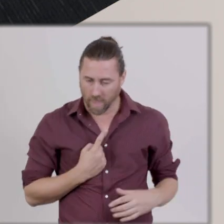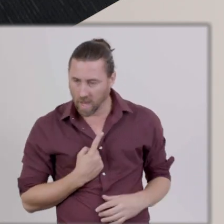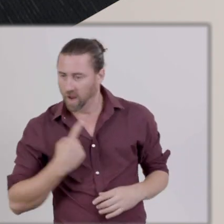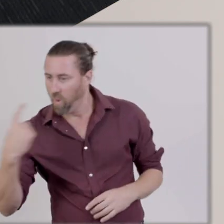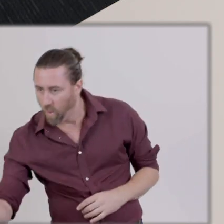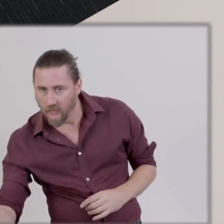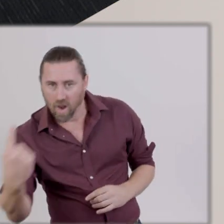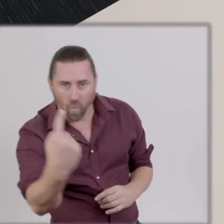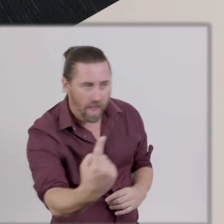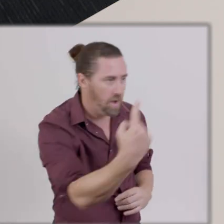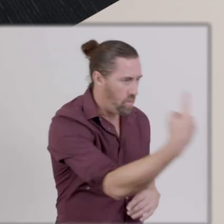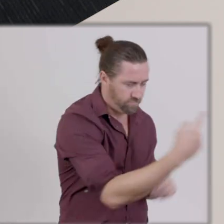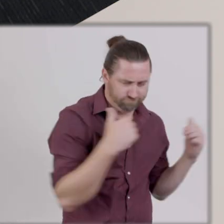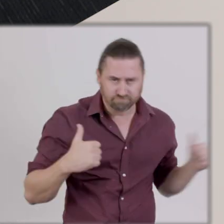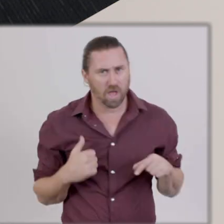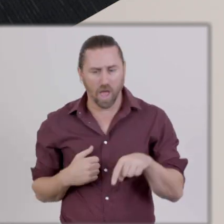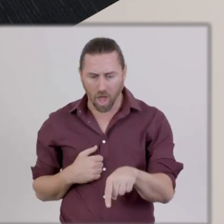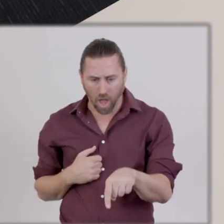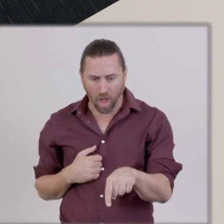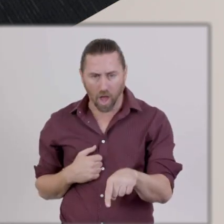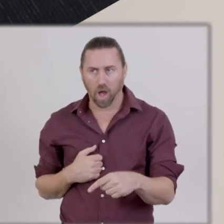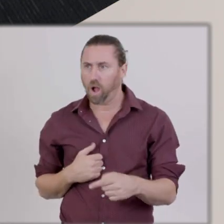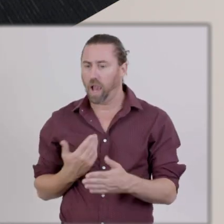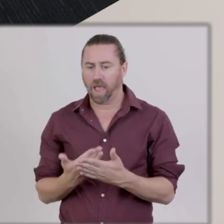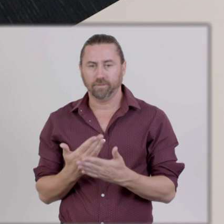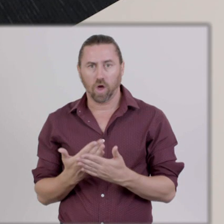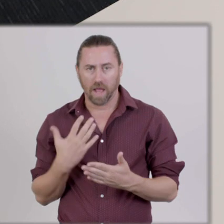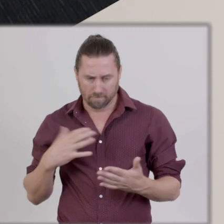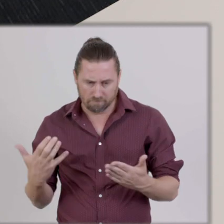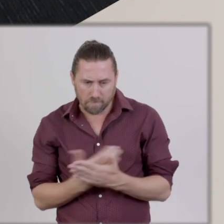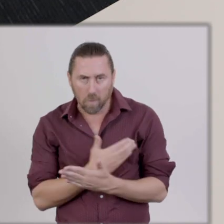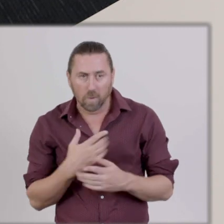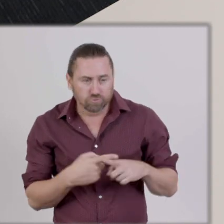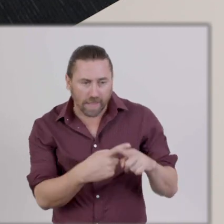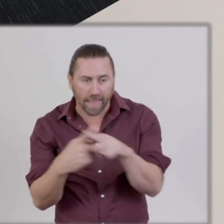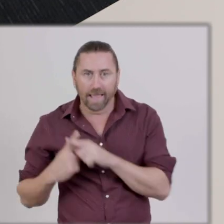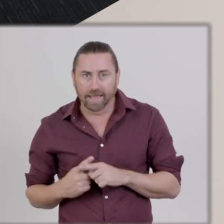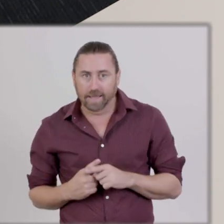Each friend has one. But there are still more to share.